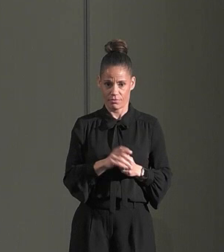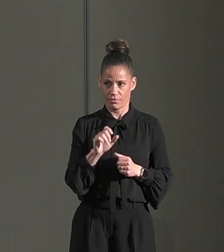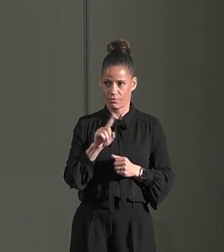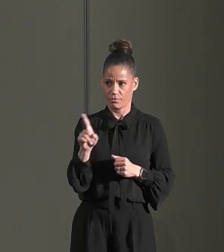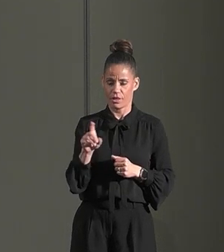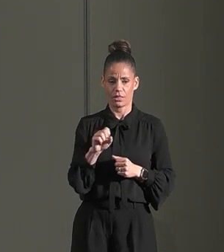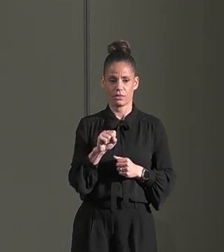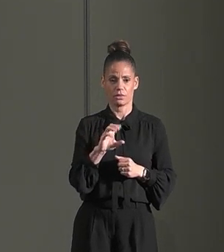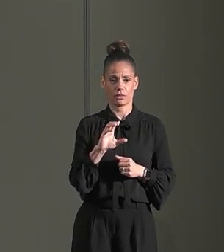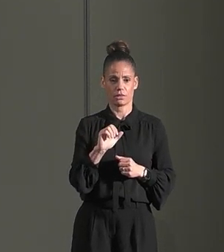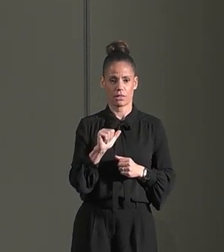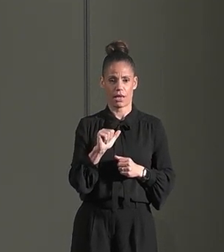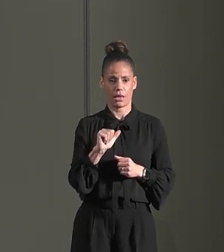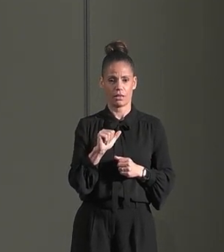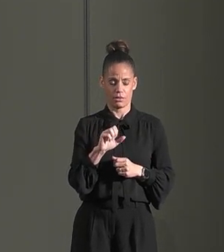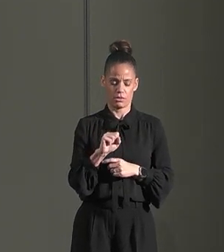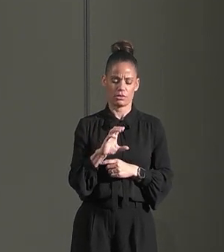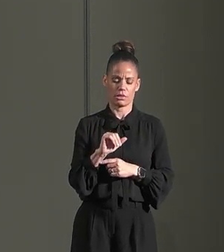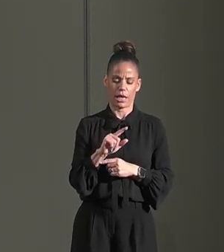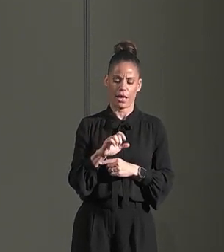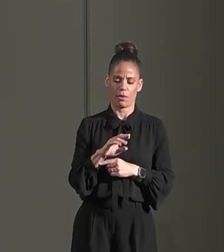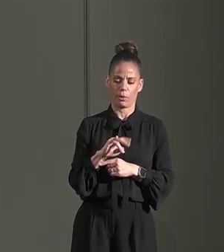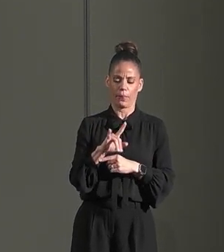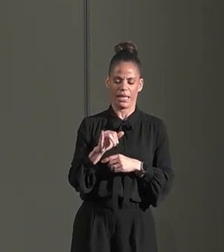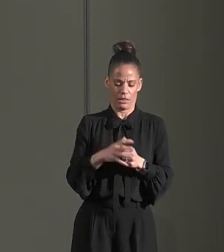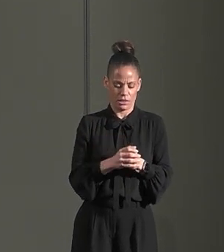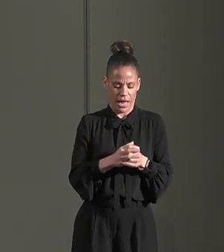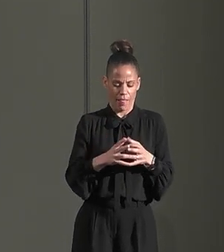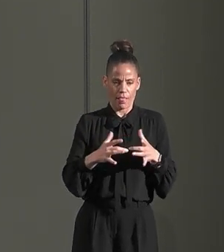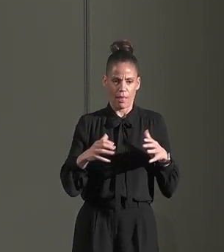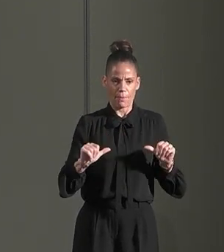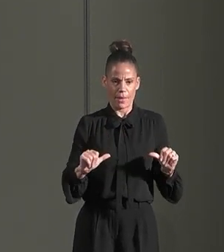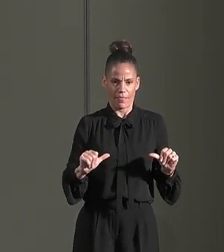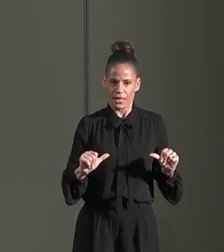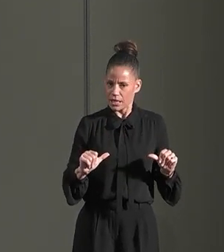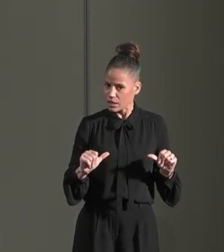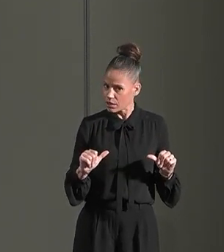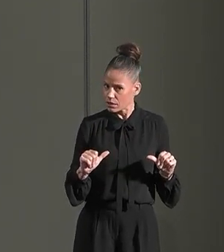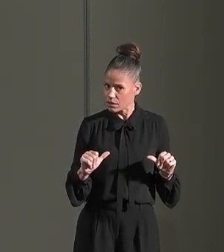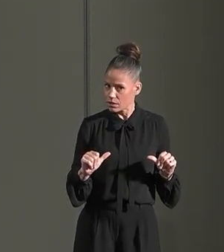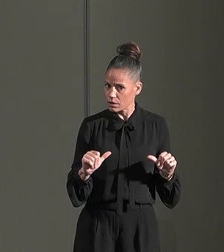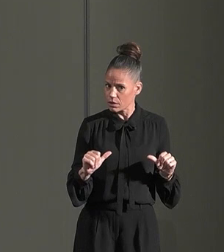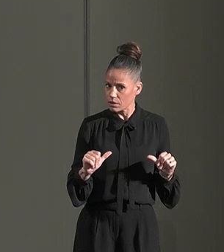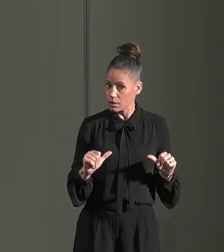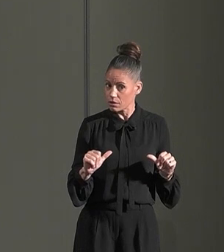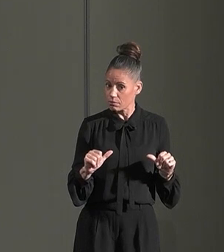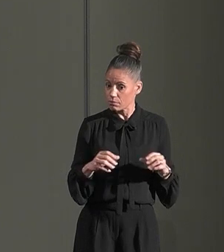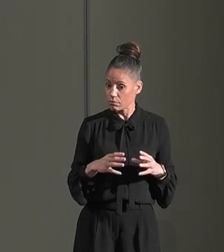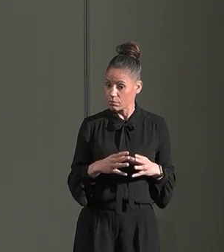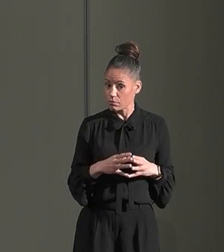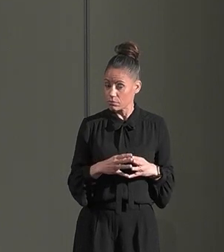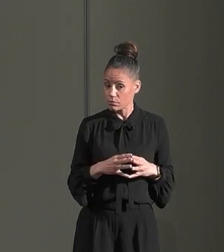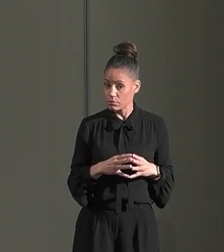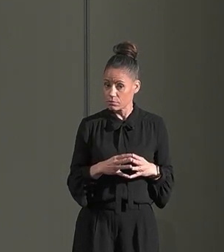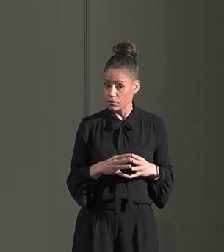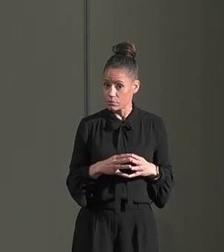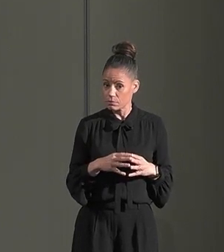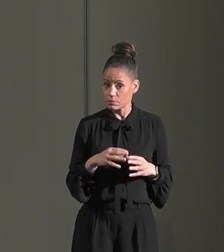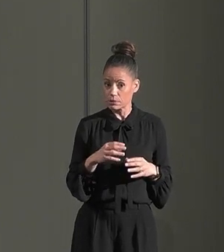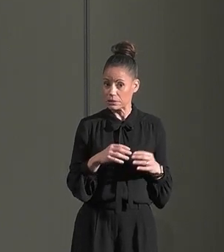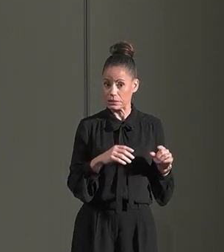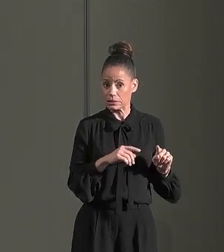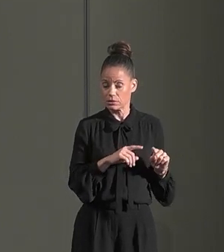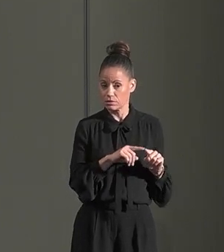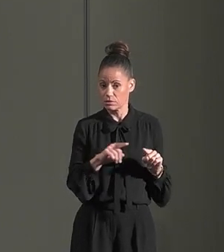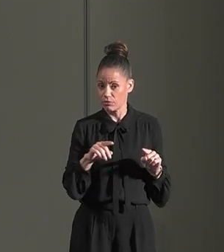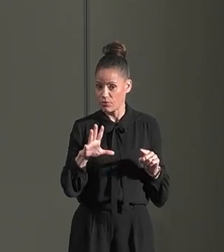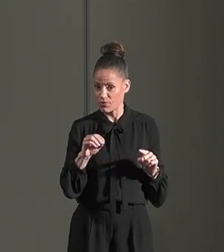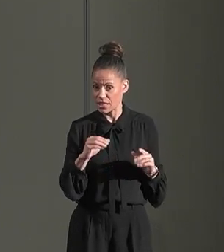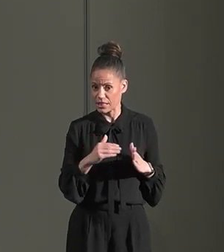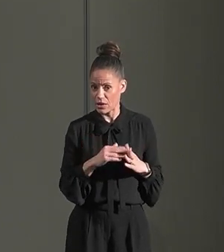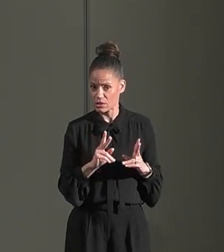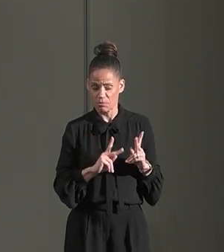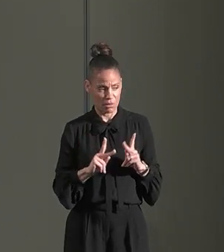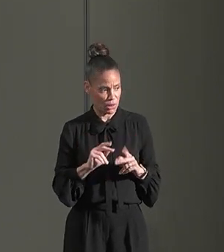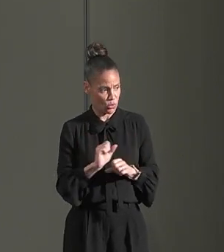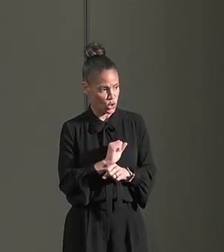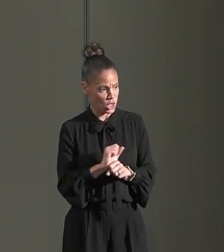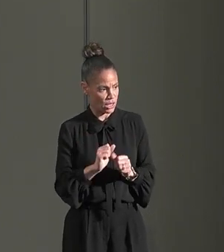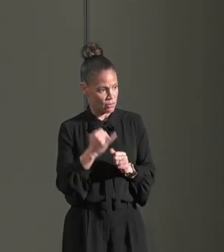aspect of let's say for example, the -- of 50,000 people working with you. How do TPGi